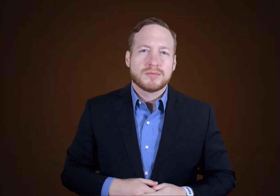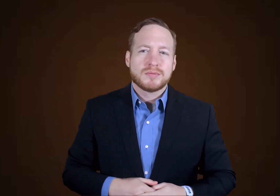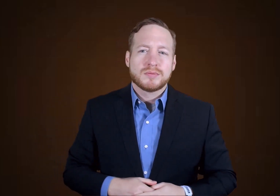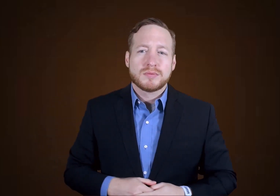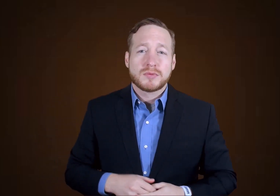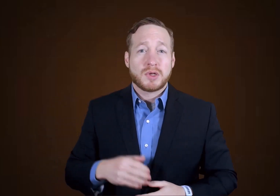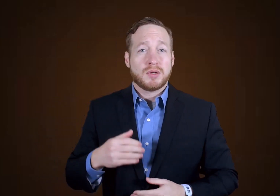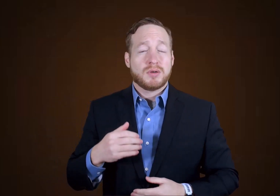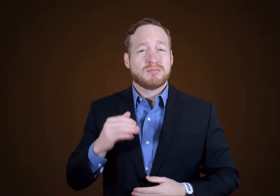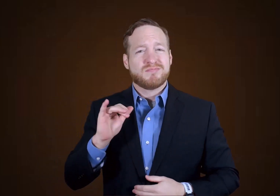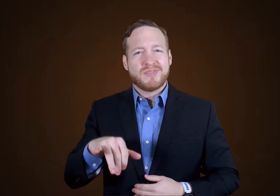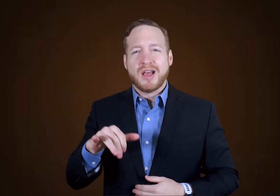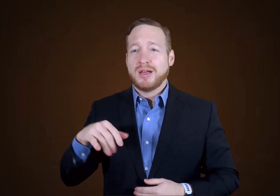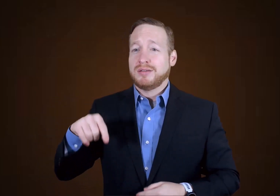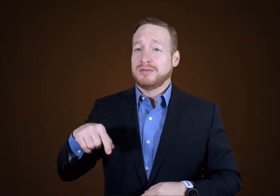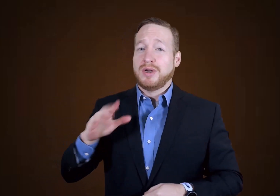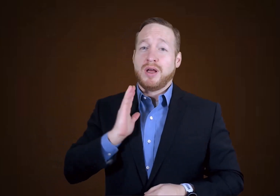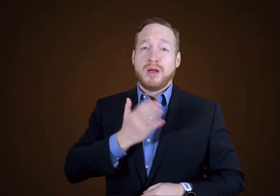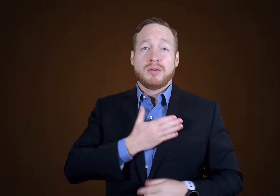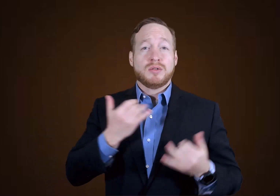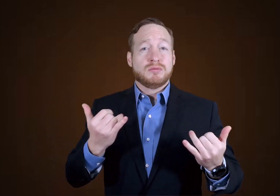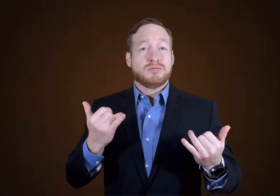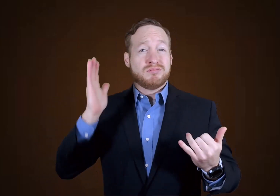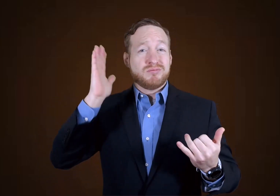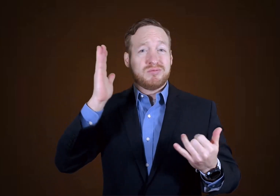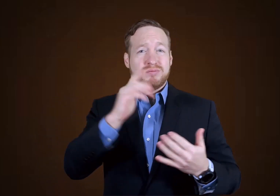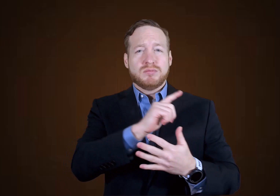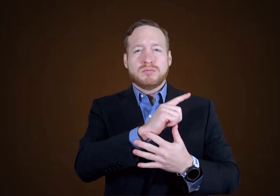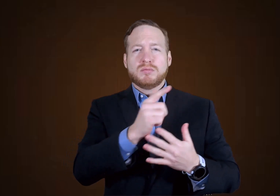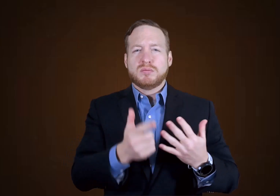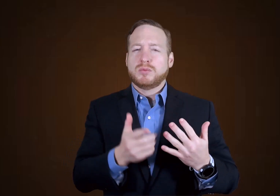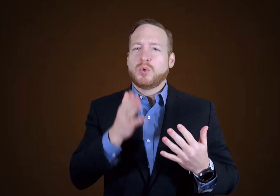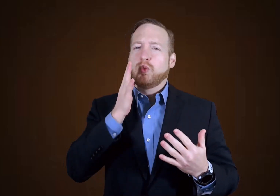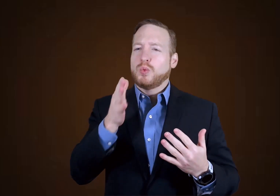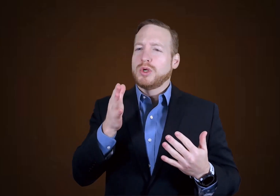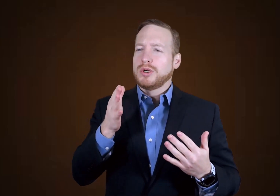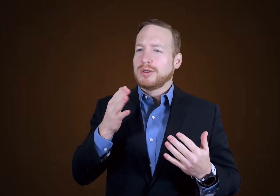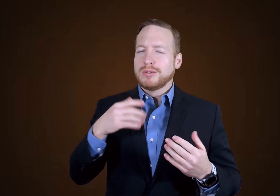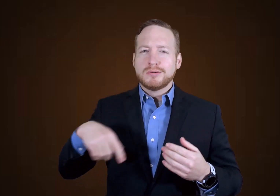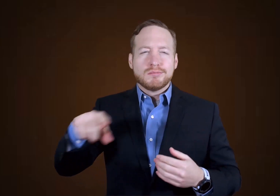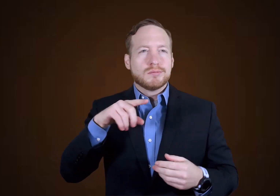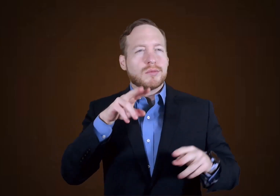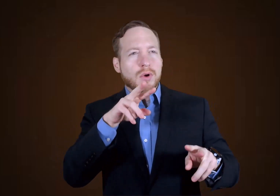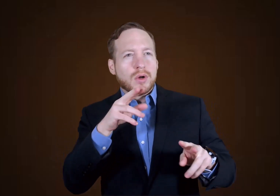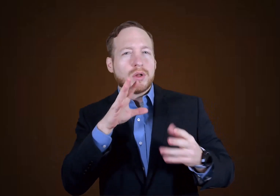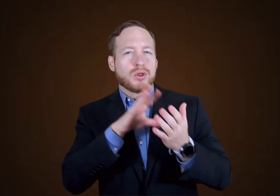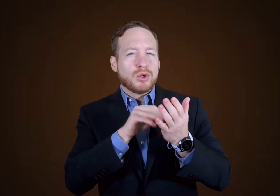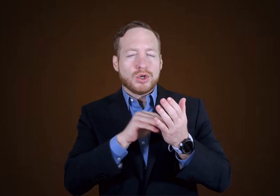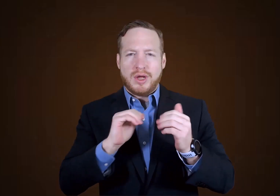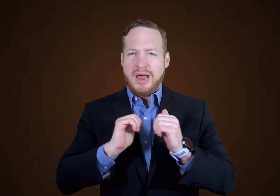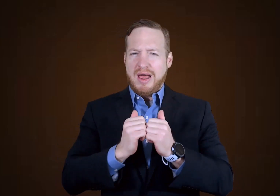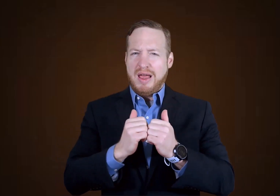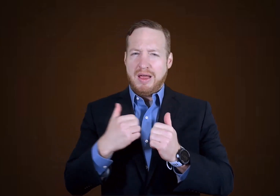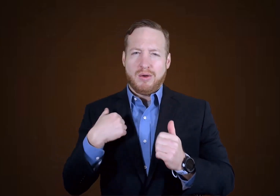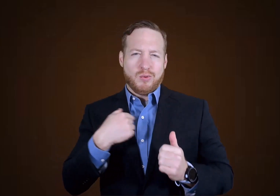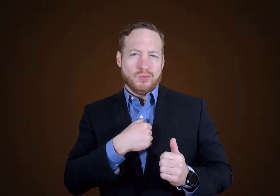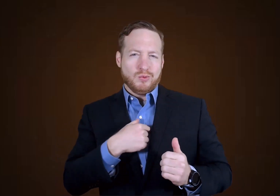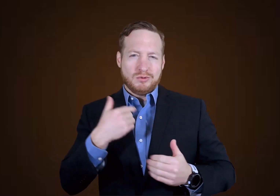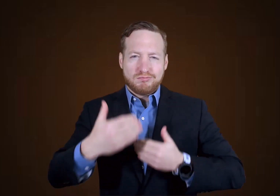social equity so our speaker series this year will be addressing that